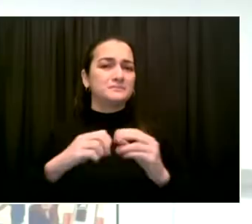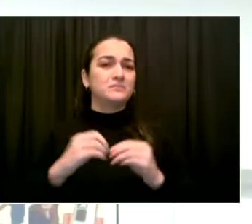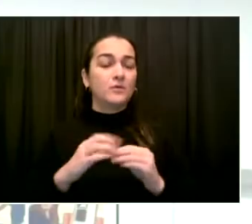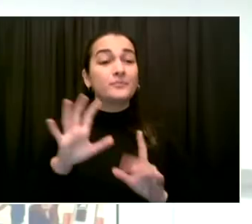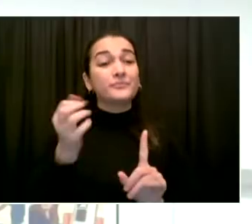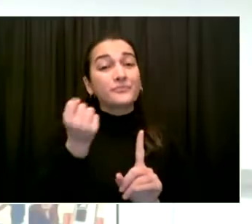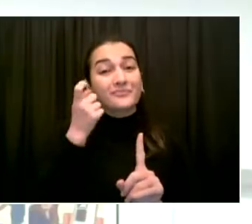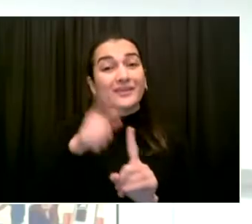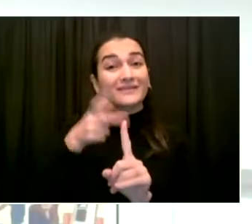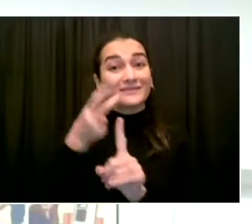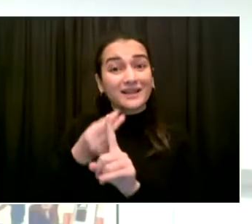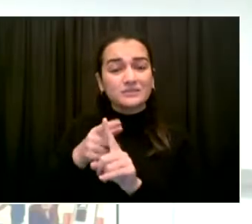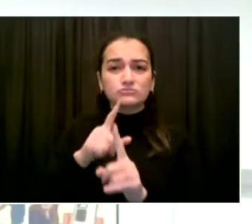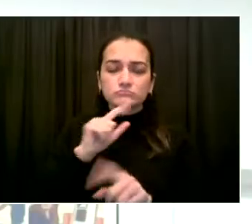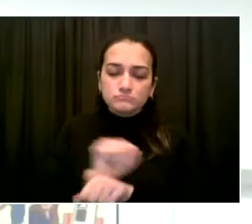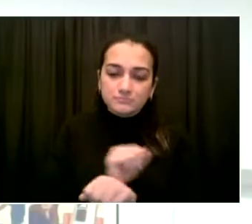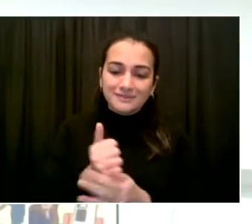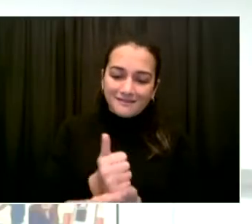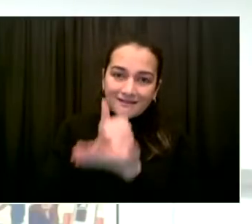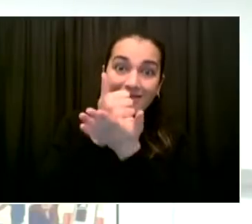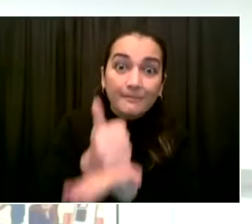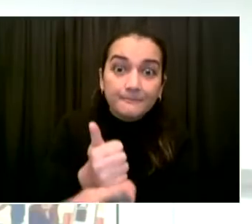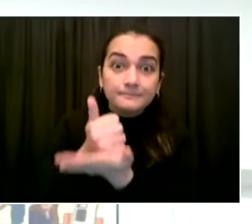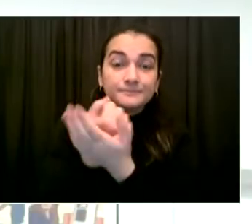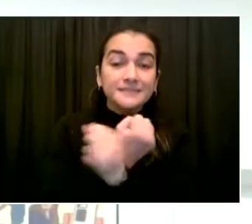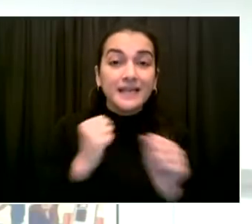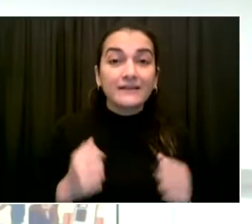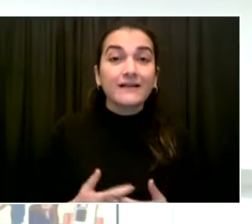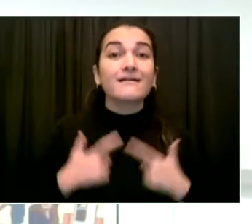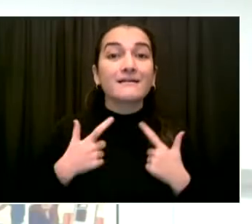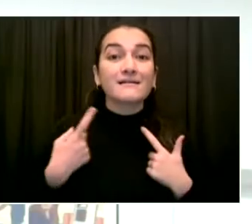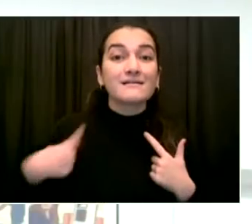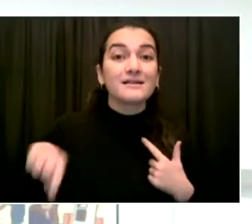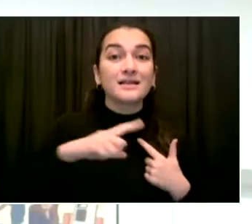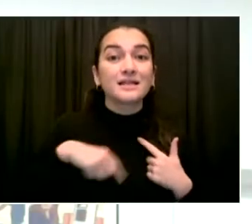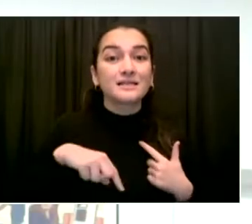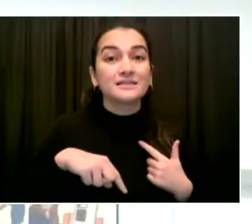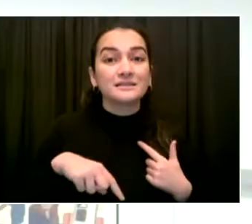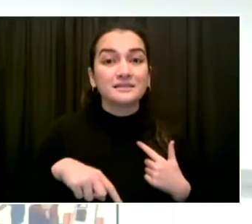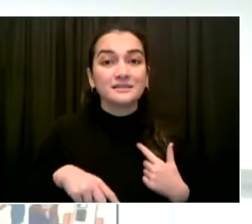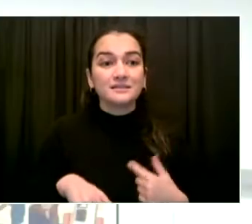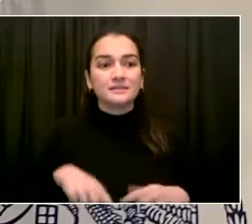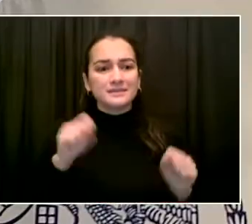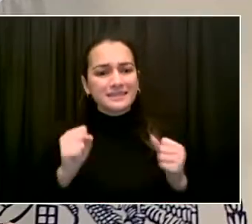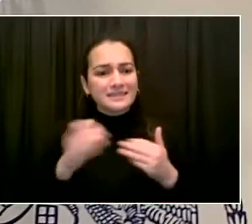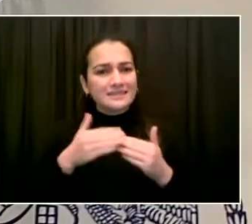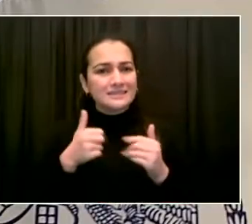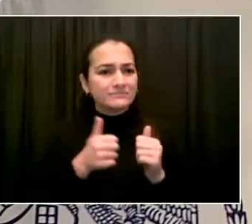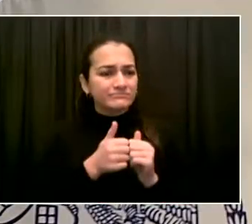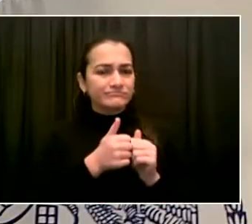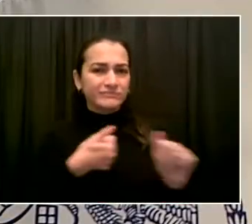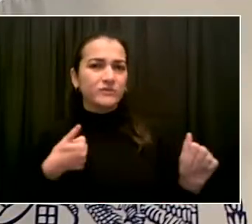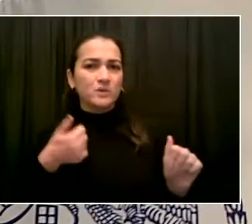THREAT, VACCINATION SAVES LIVES AND HELPS US PREVENT